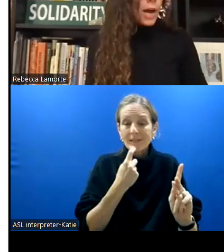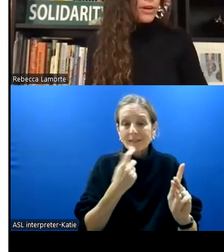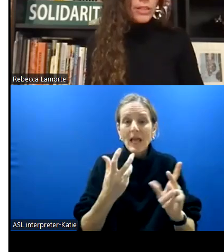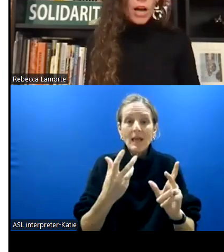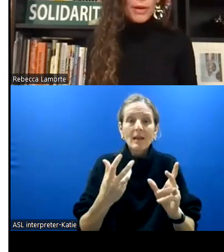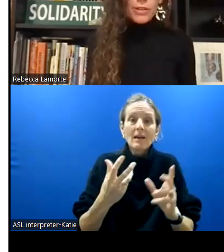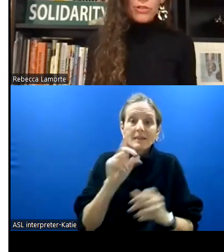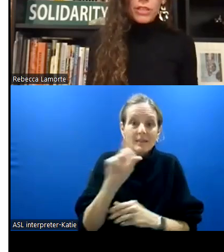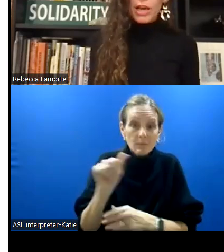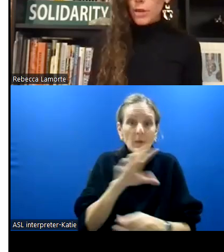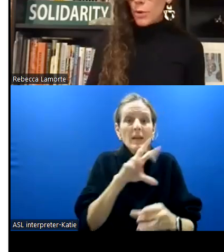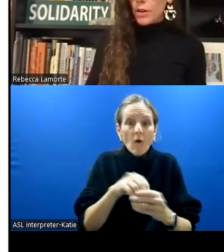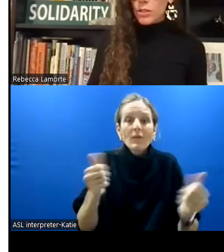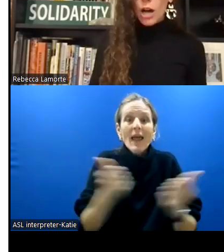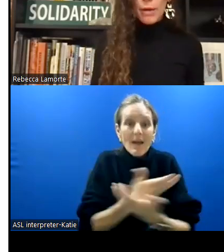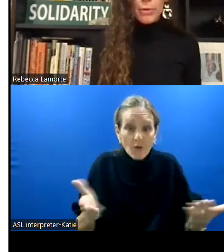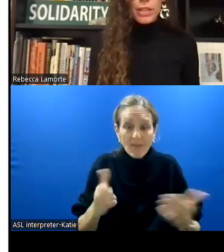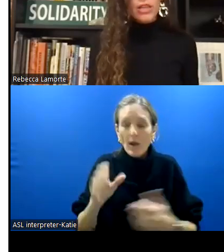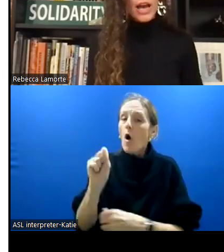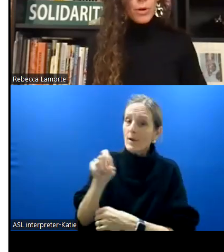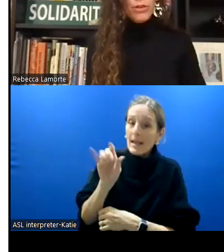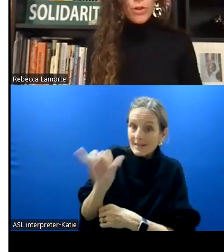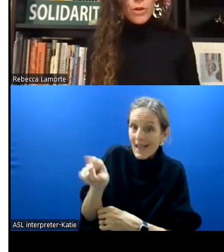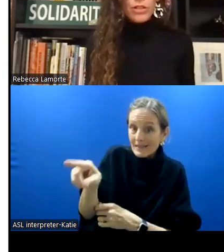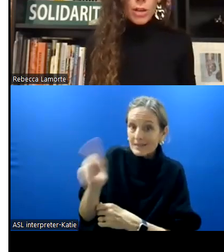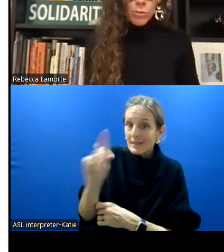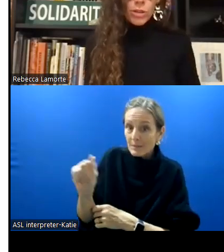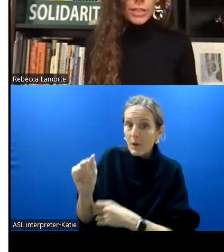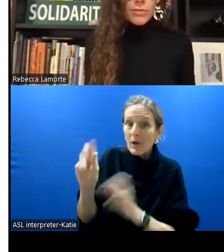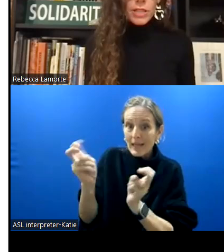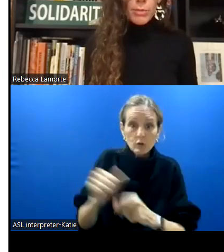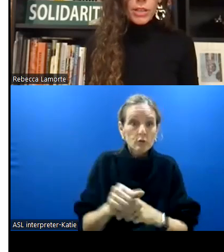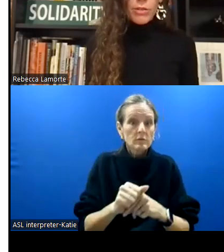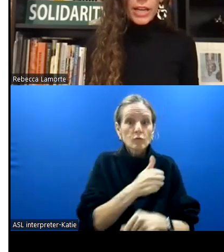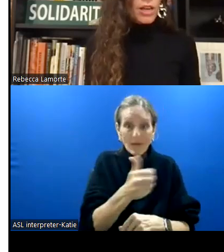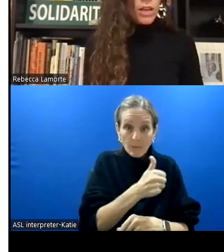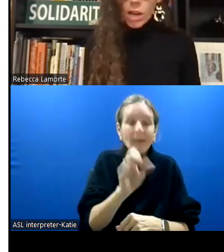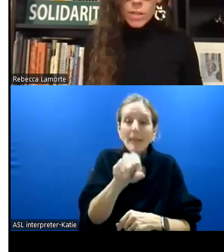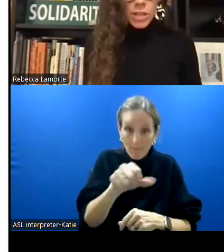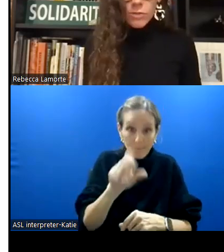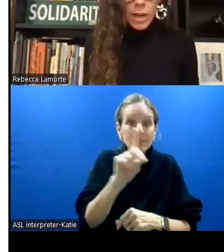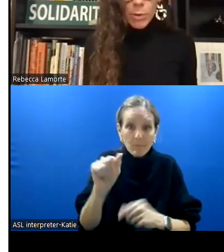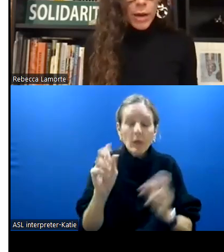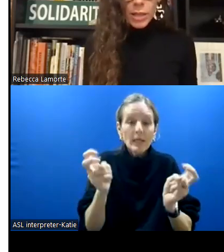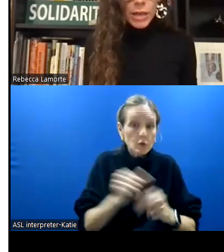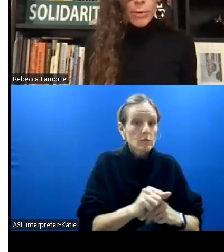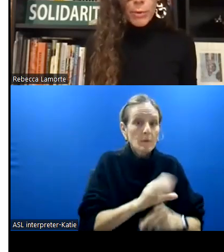"Yeah, we're gonna talk about our streetscape. "Yeah, we're gonna talk about policing, "and we're gonna focus on it through the lens "of disability rights, not just for able-bodied people,